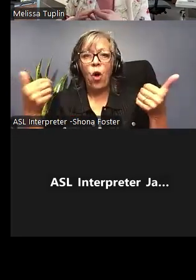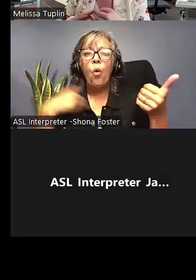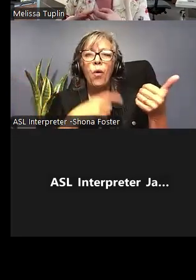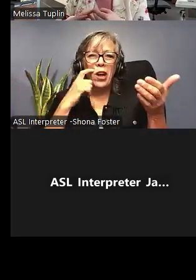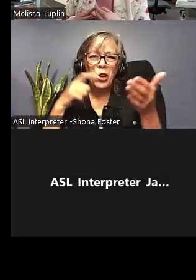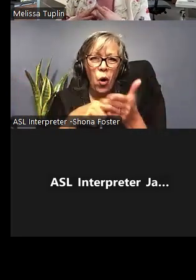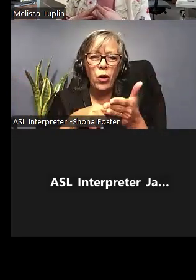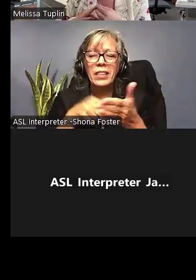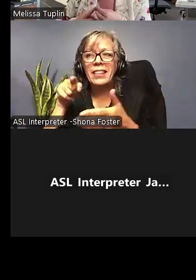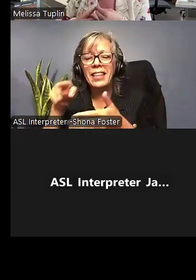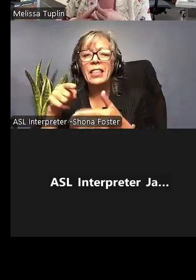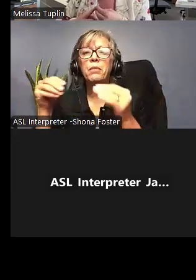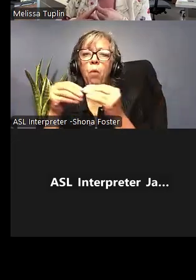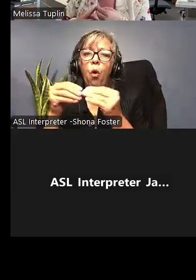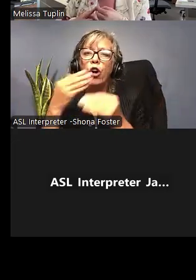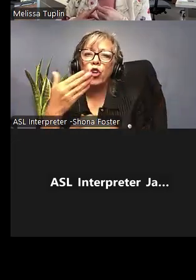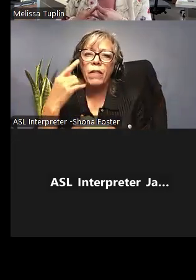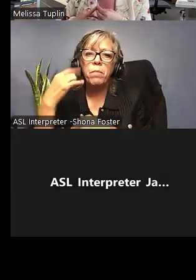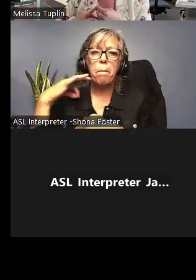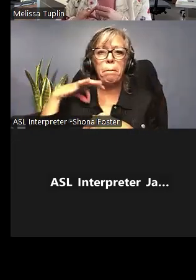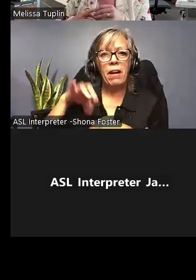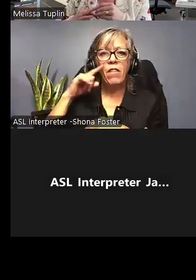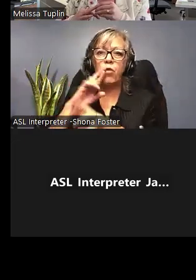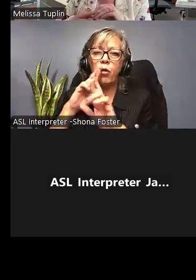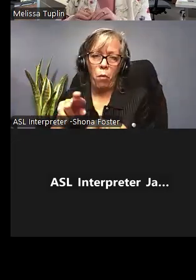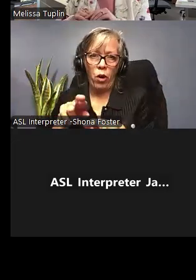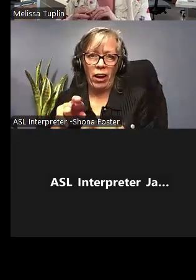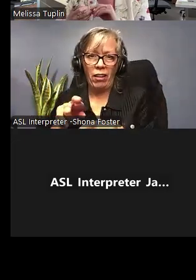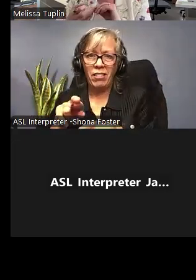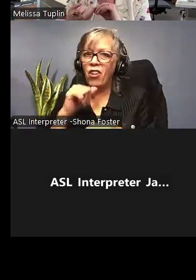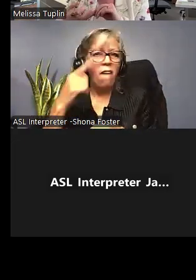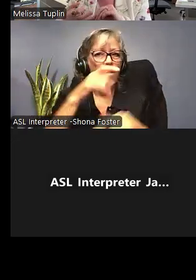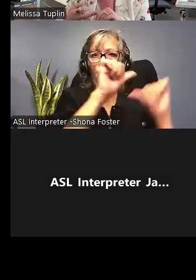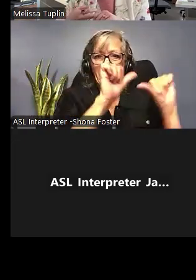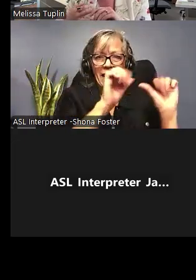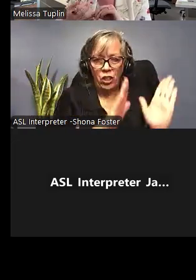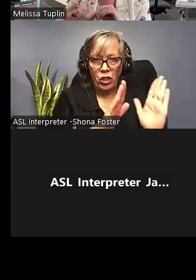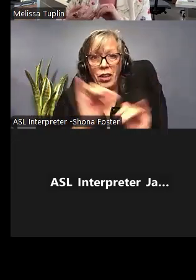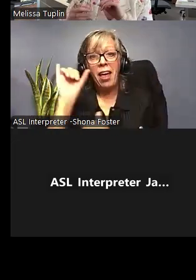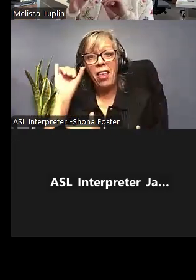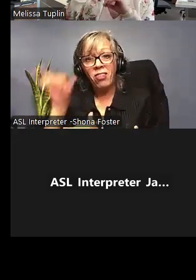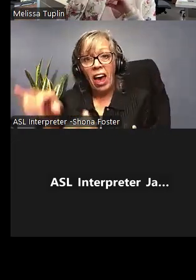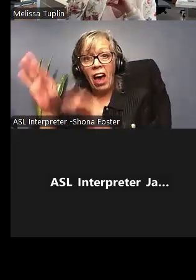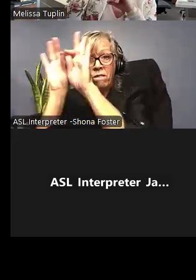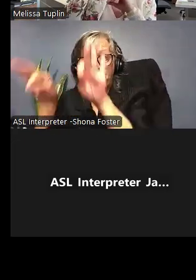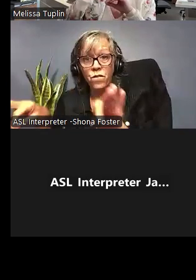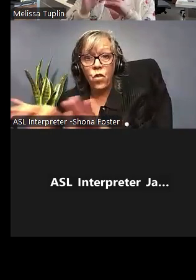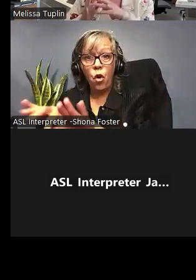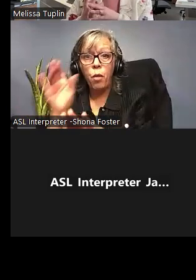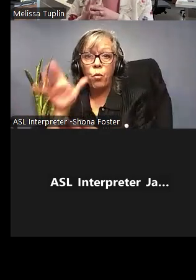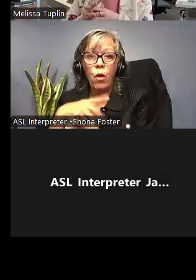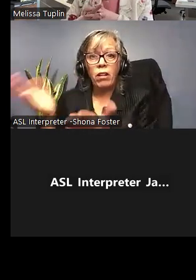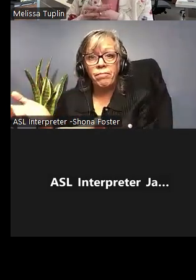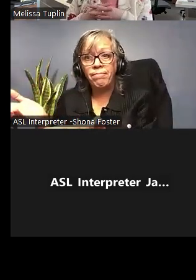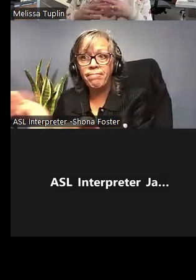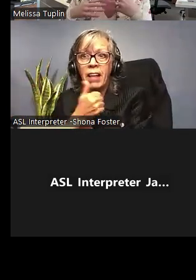reporting than for assessors. That form collects information on the number of public events,